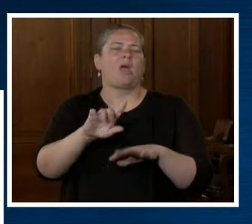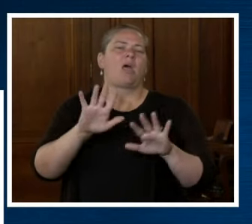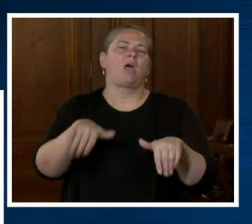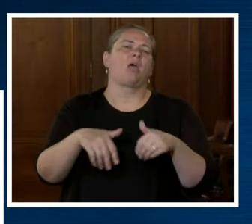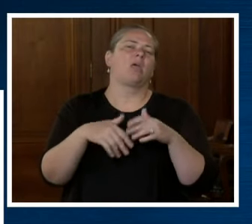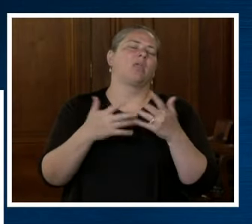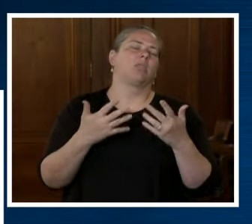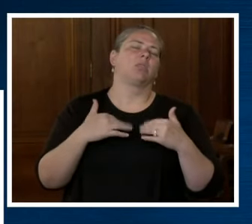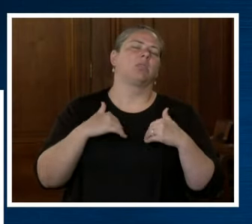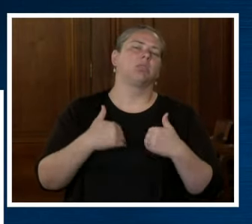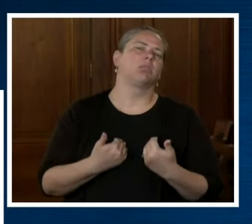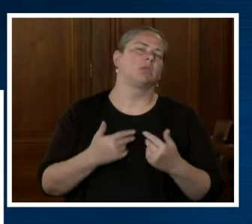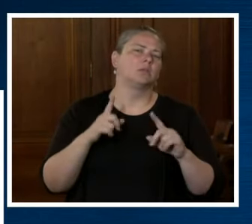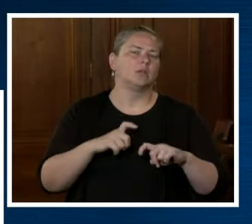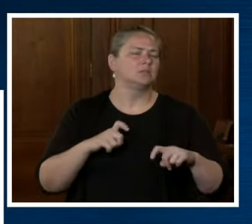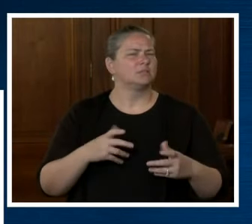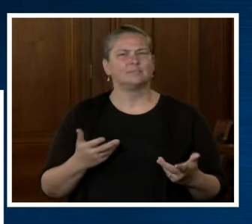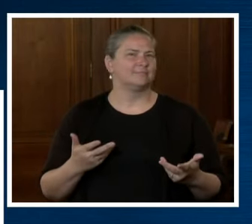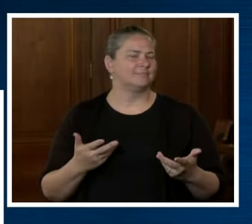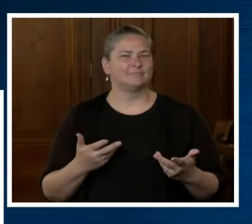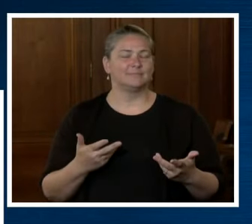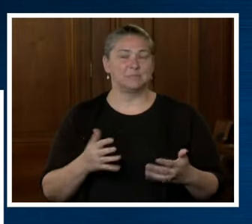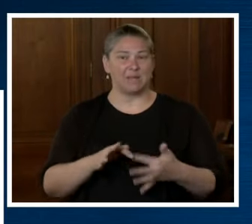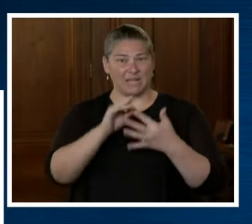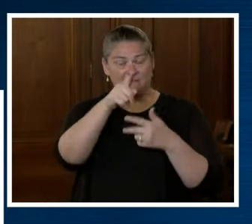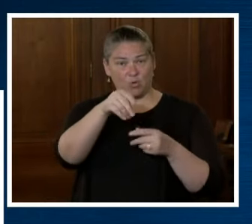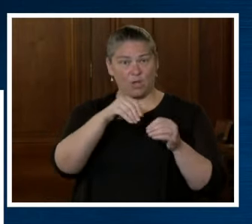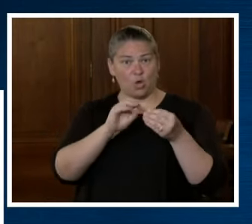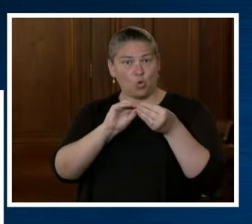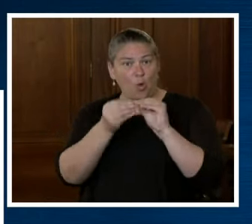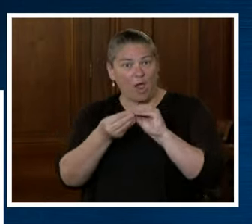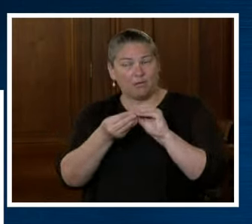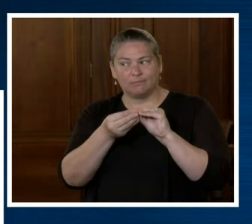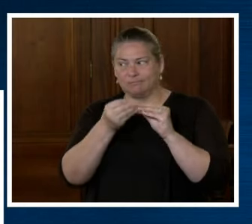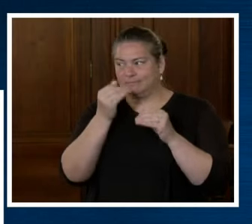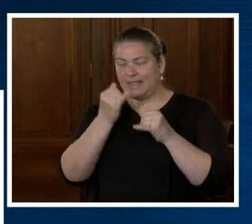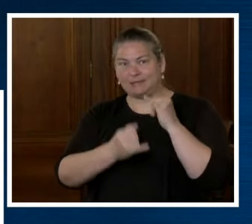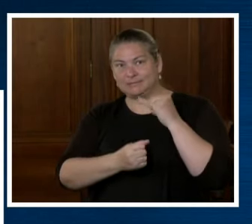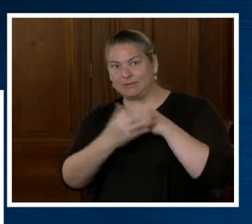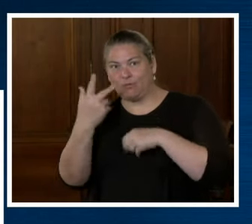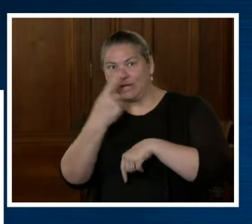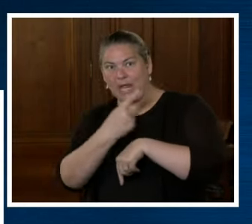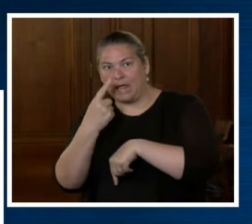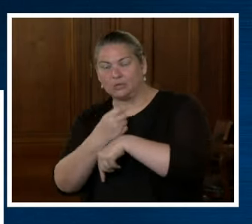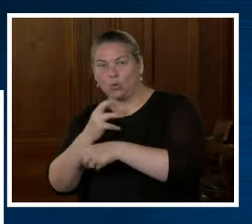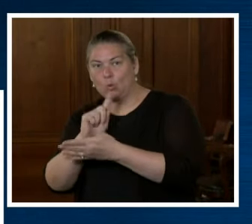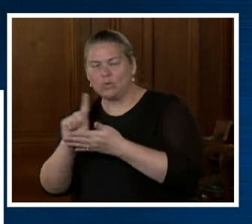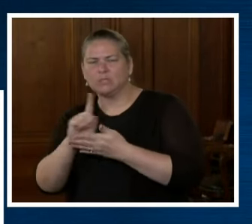FACING A WORLDWIDE PANDEMIC, THAT WE ARE IN A BETTER PLACE. OUR STEPS ON REOPENING REALLY